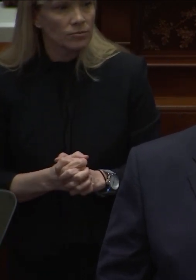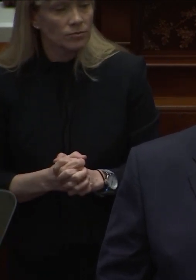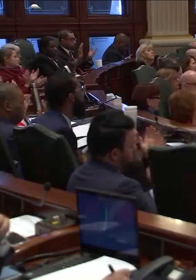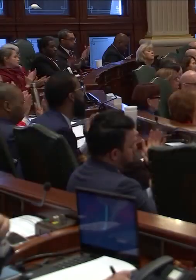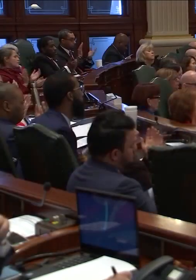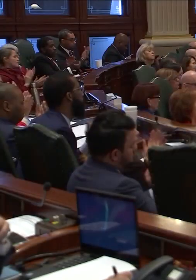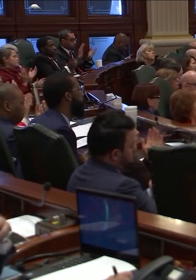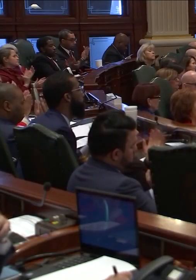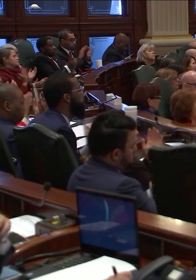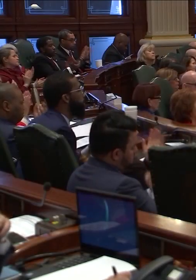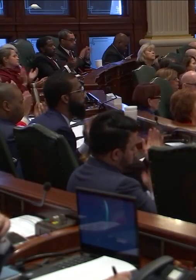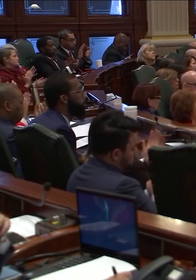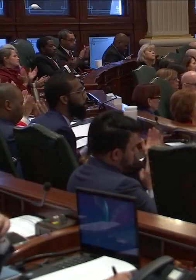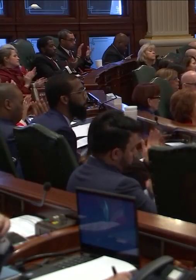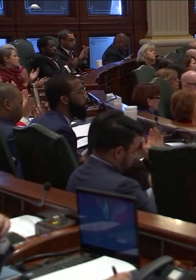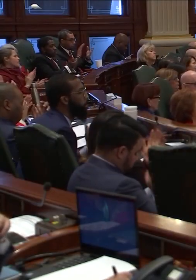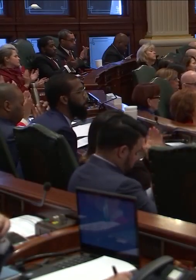INCREASE OF $100 MILLION FROM